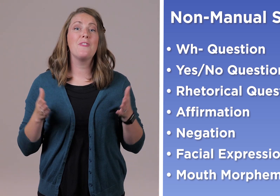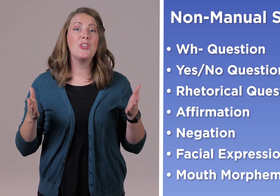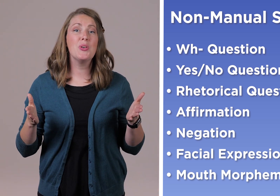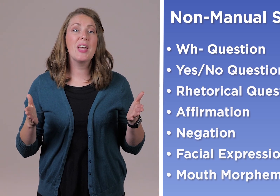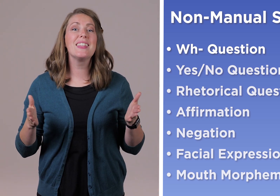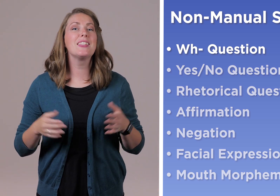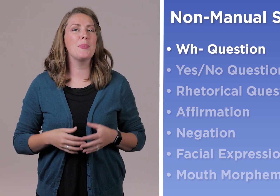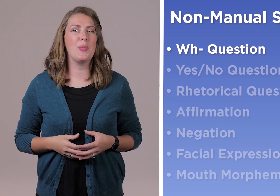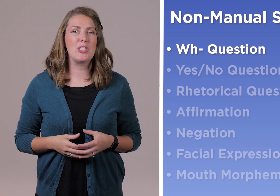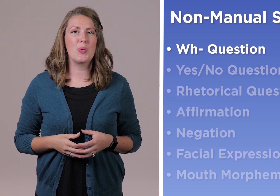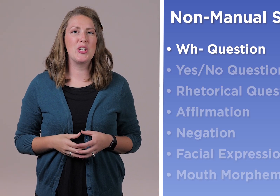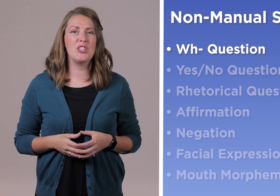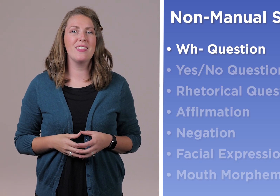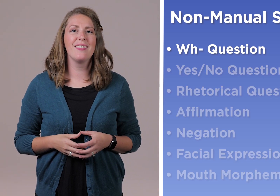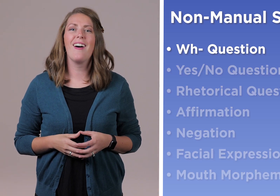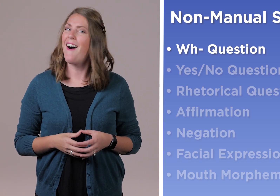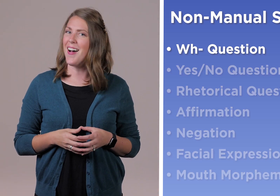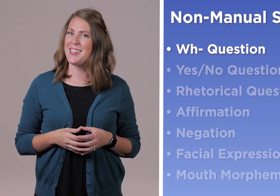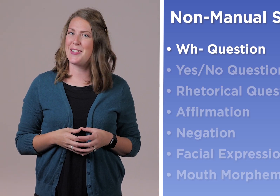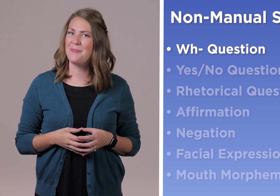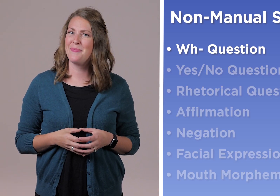If you guess wh-question, awesome!